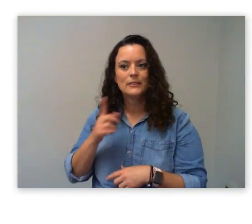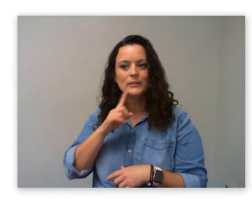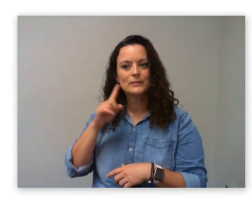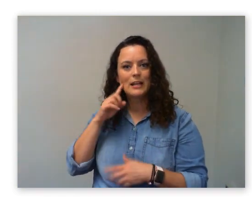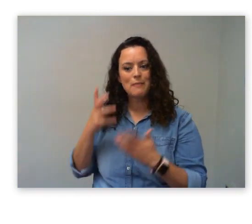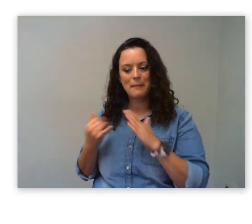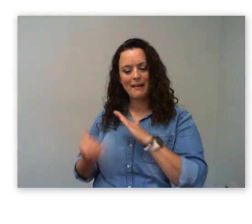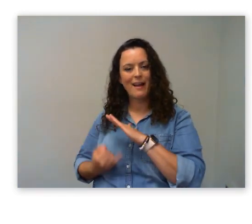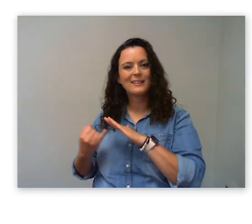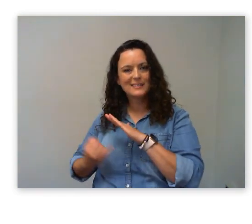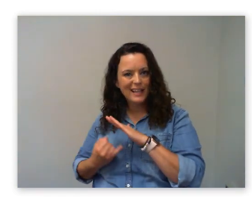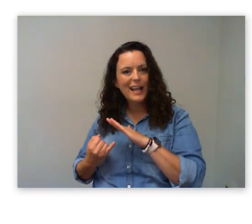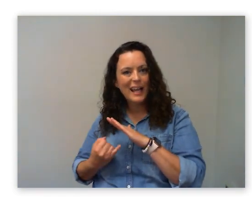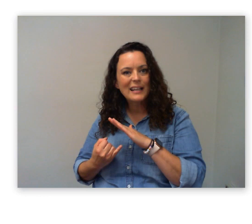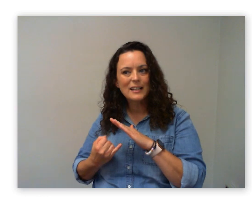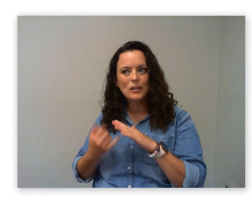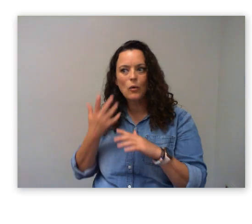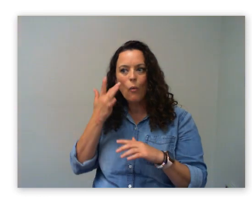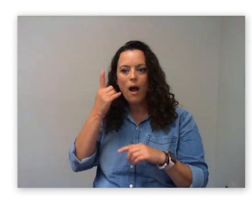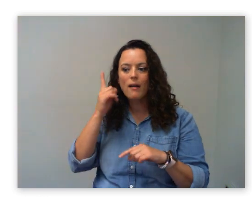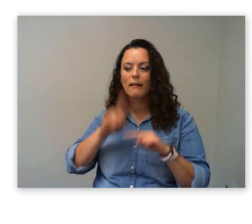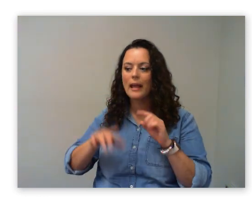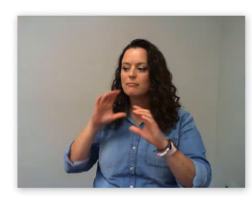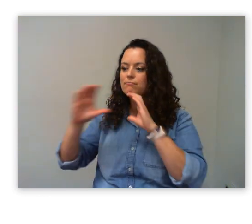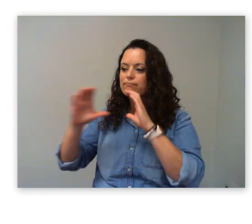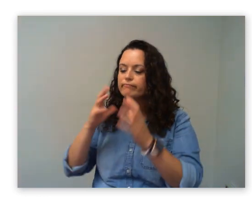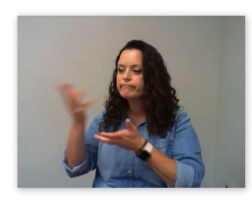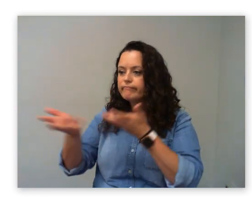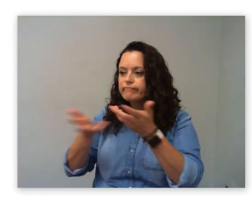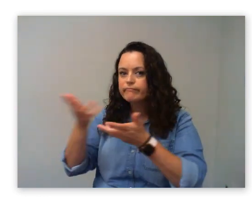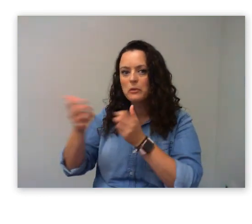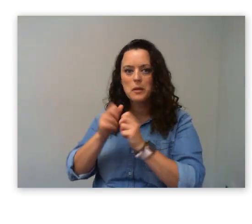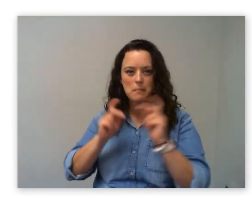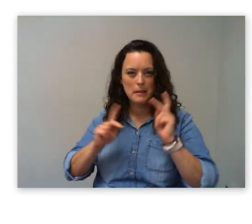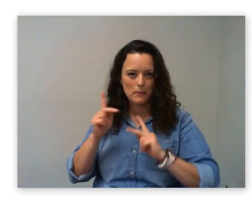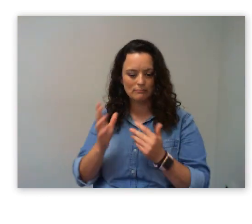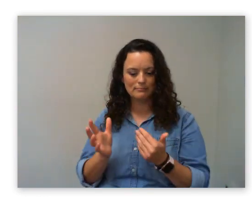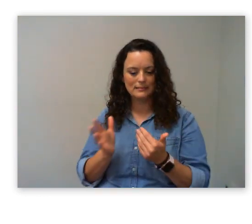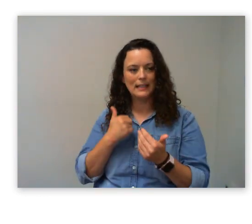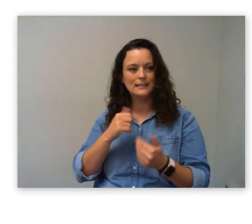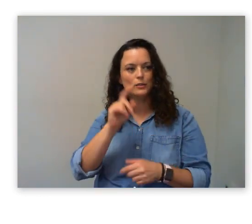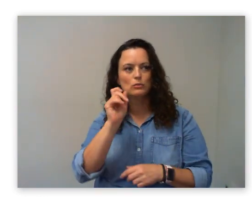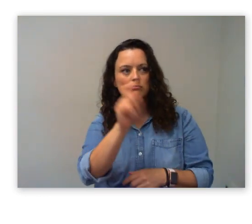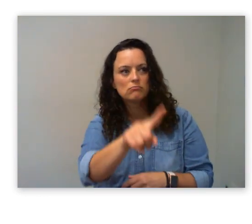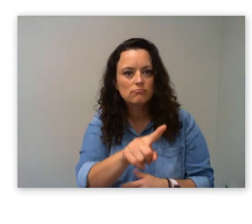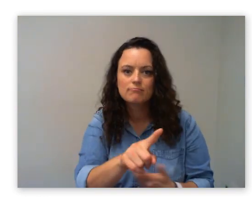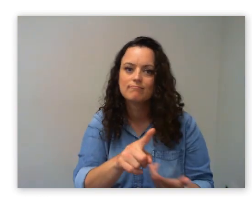if they're not able to have a conversation with people or ask questions when when needed um